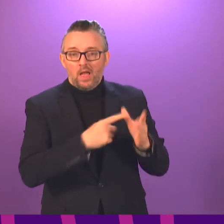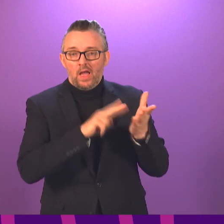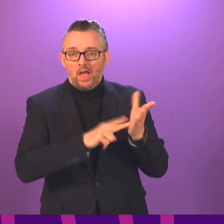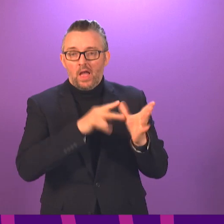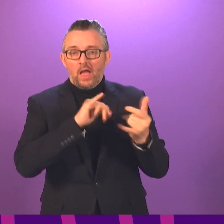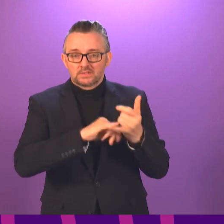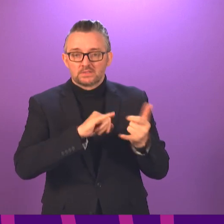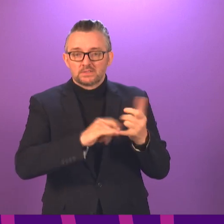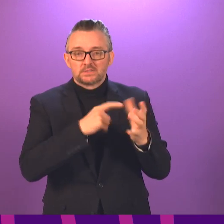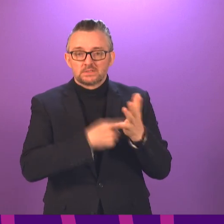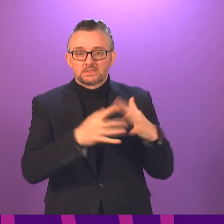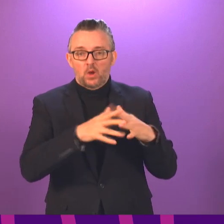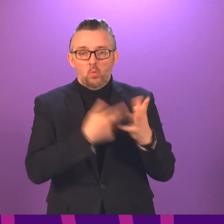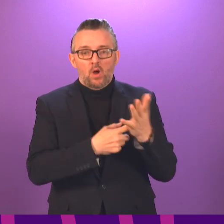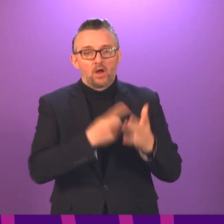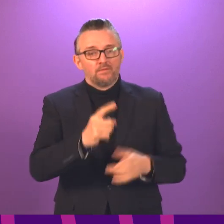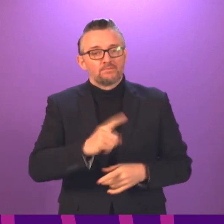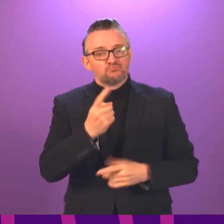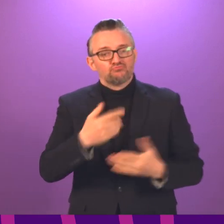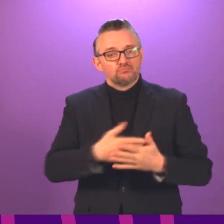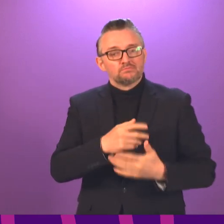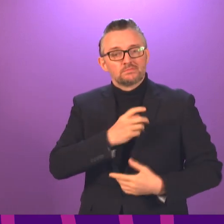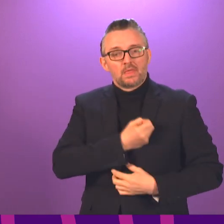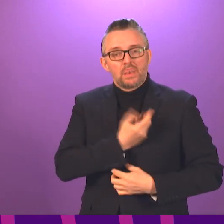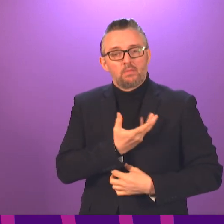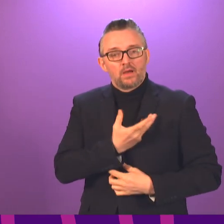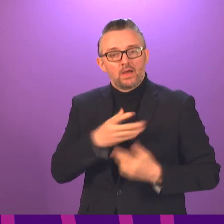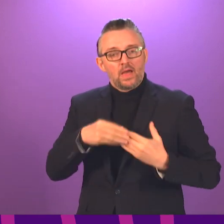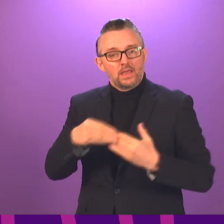new role as Labour leader. It is the fifth time that I have been able to welcome a new